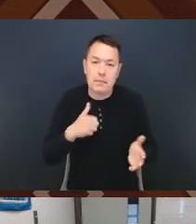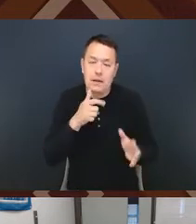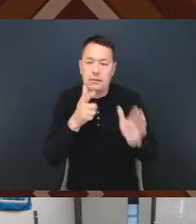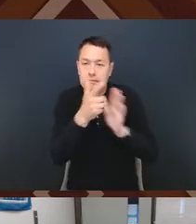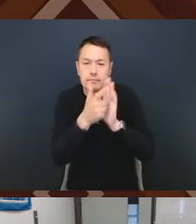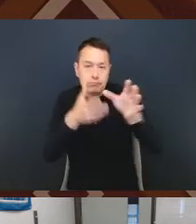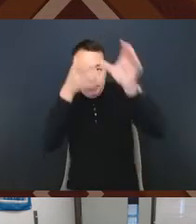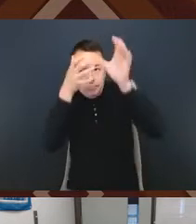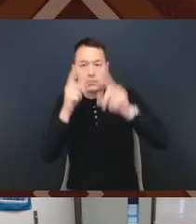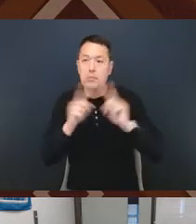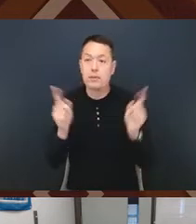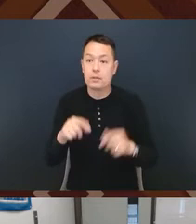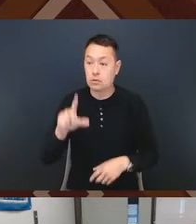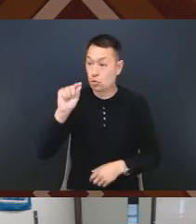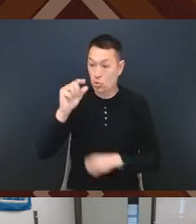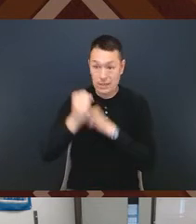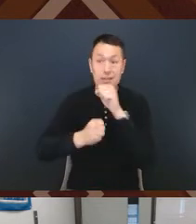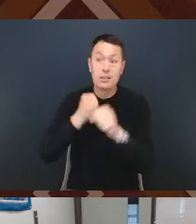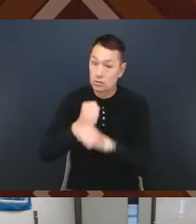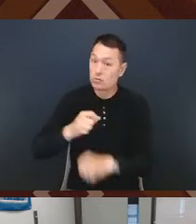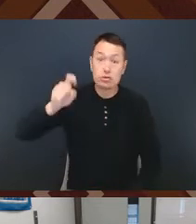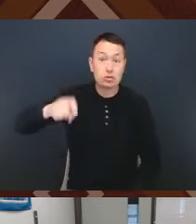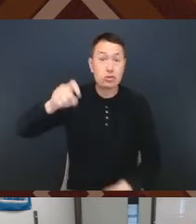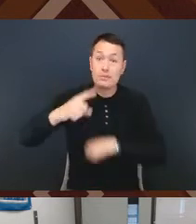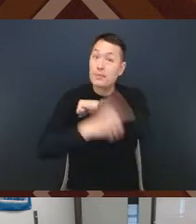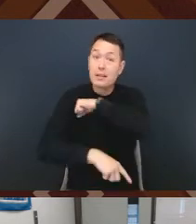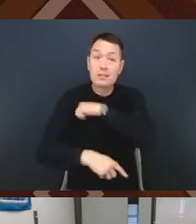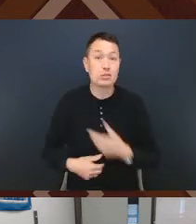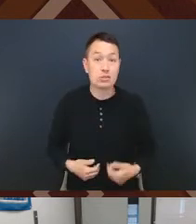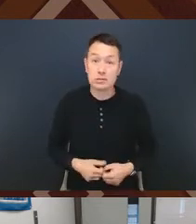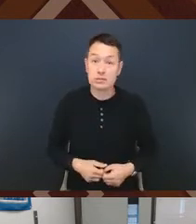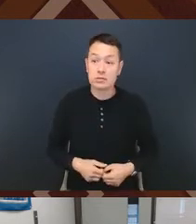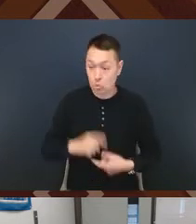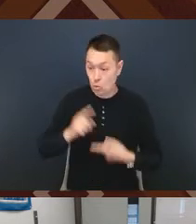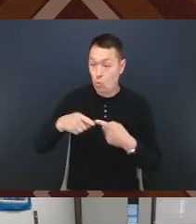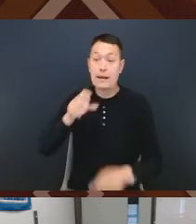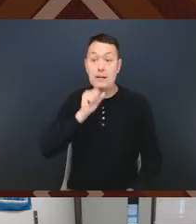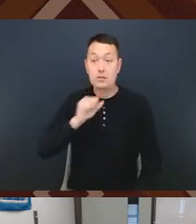take 20 years away. The guy will get out when he's 40. OK,